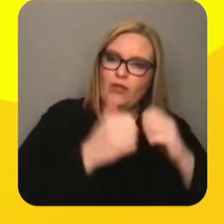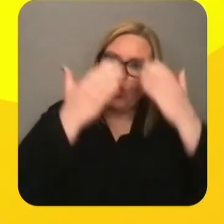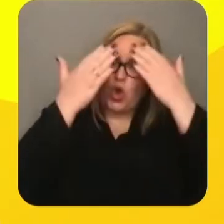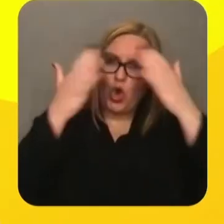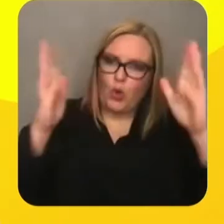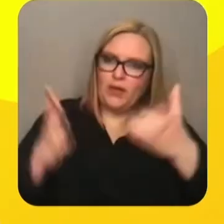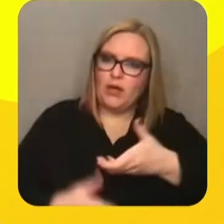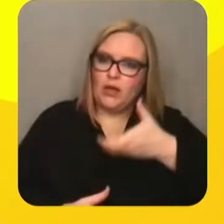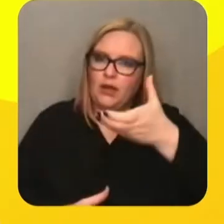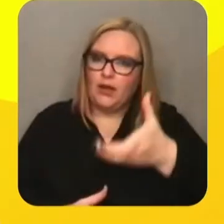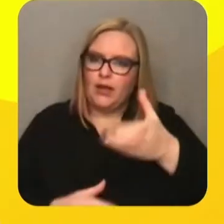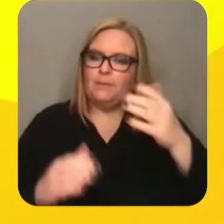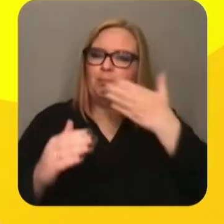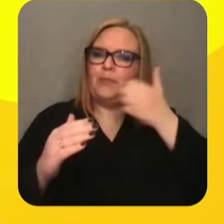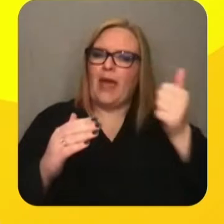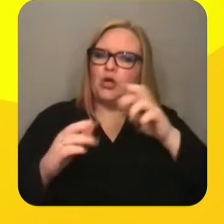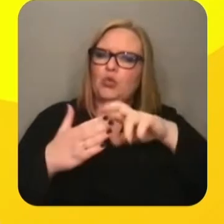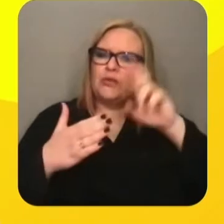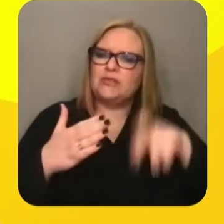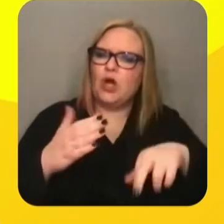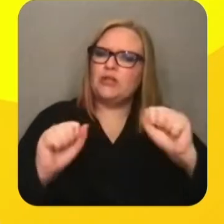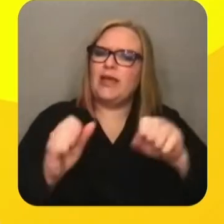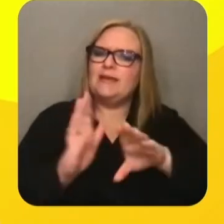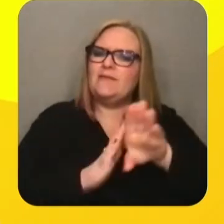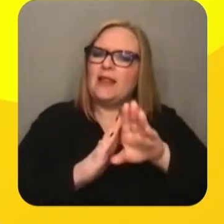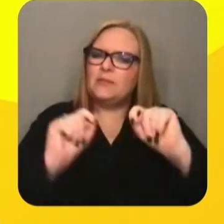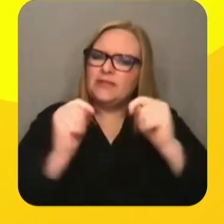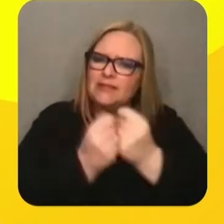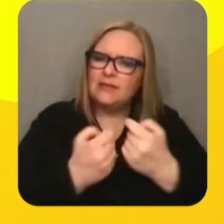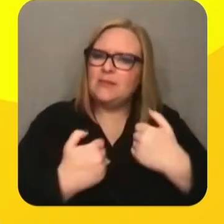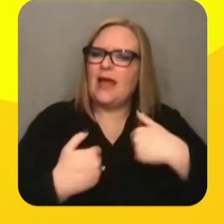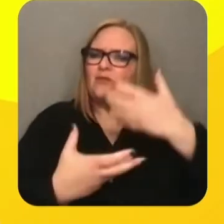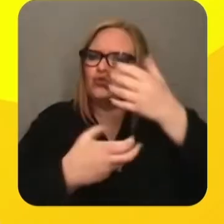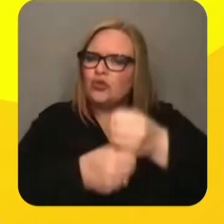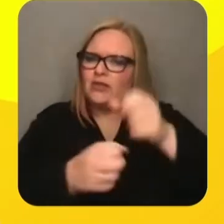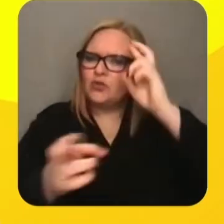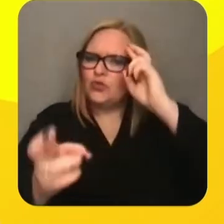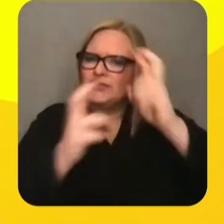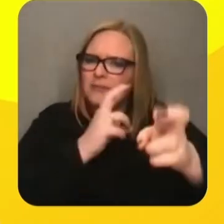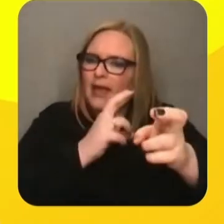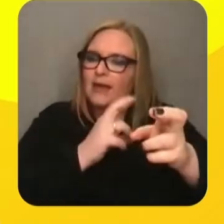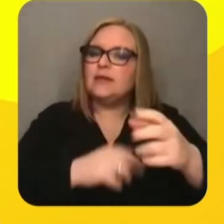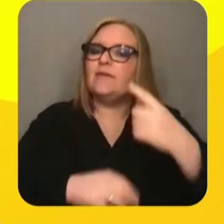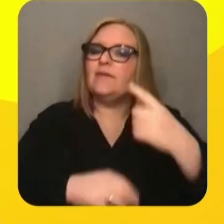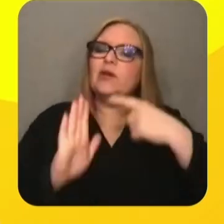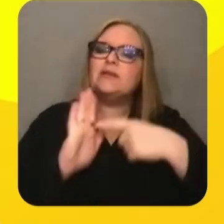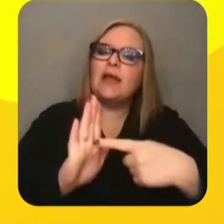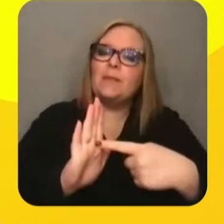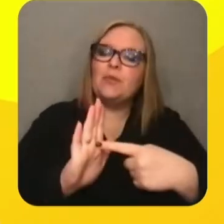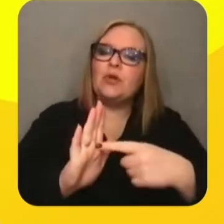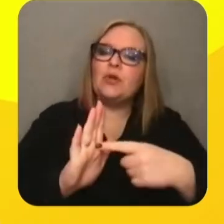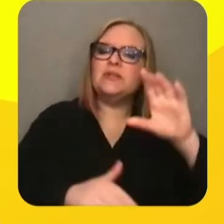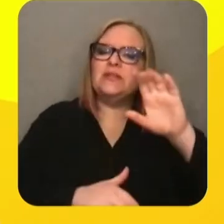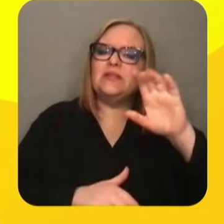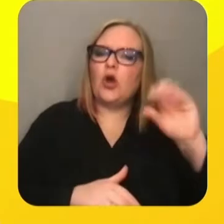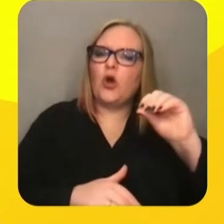They've been able to develop teams that have trust and respect. And I think, an example I can give is the CEO that I worked for when we start